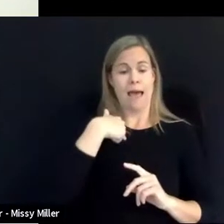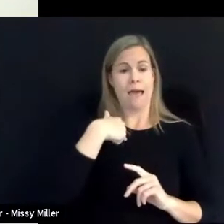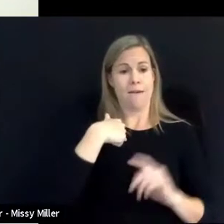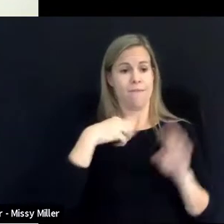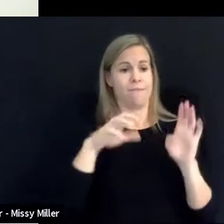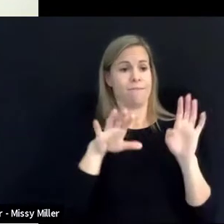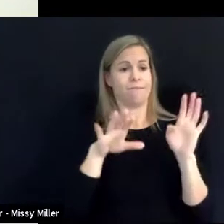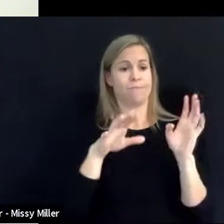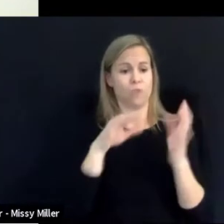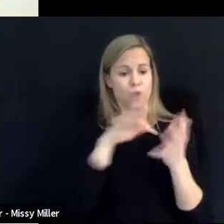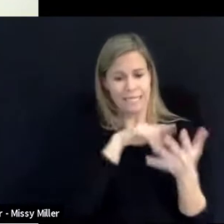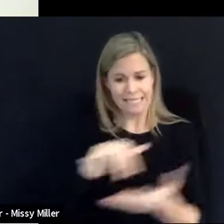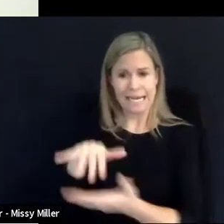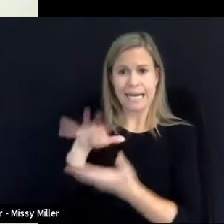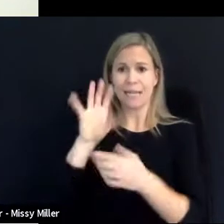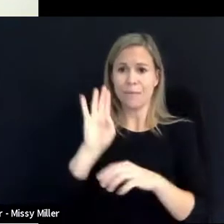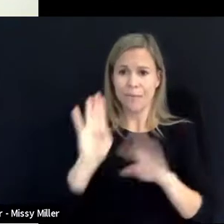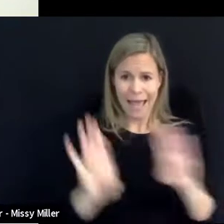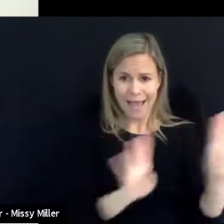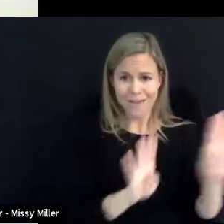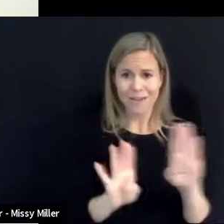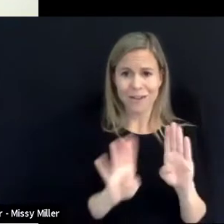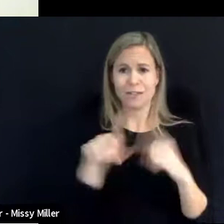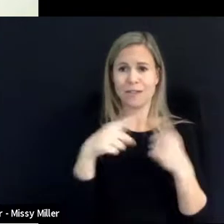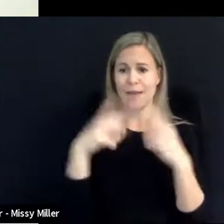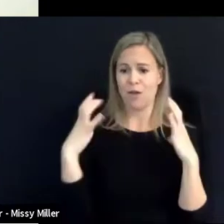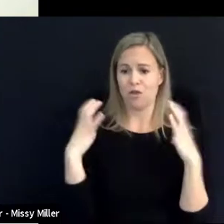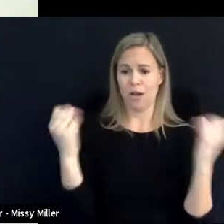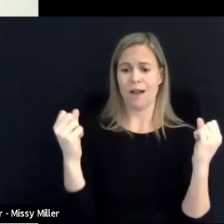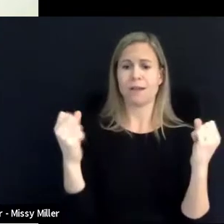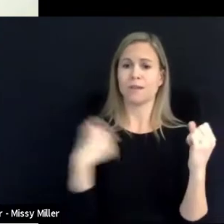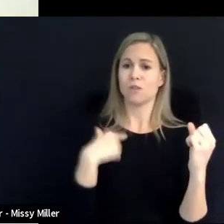And he really doesn't, he's never had any severe behavioral issues.